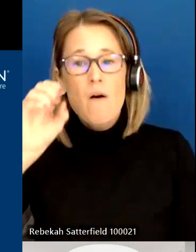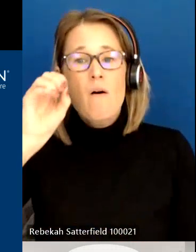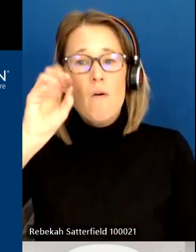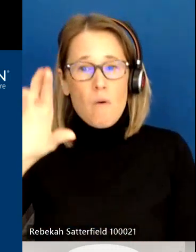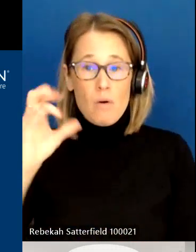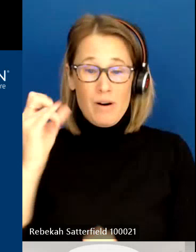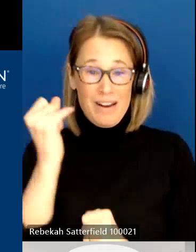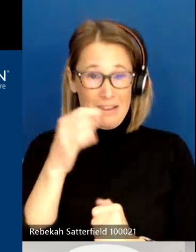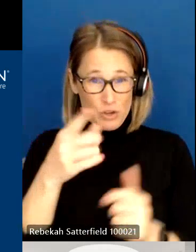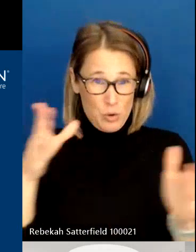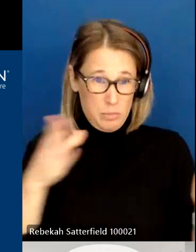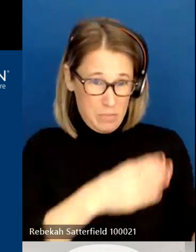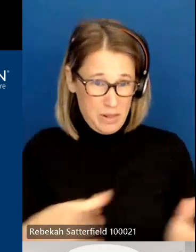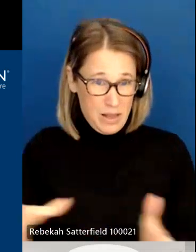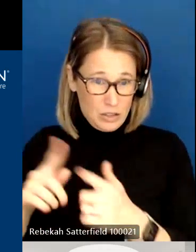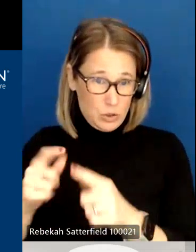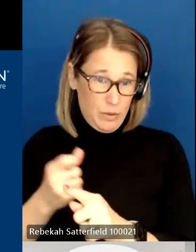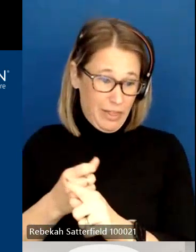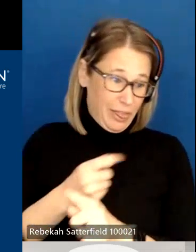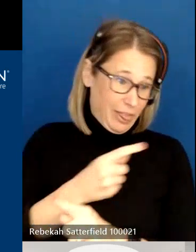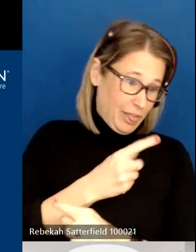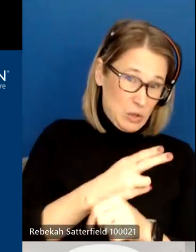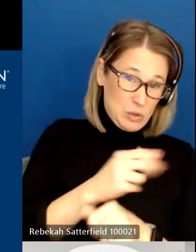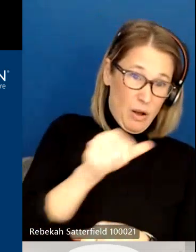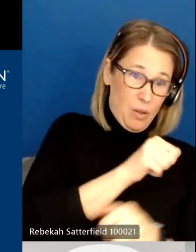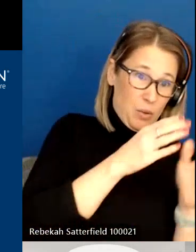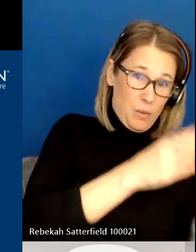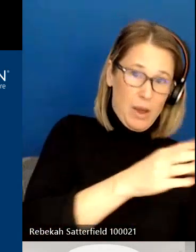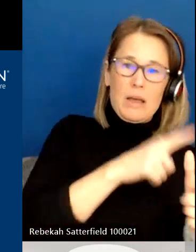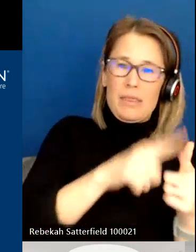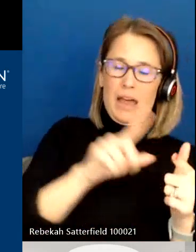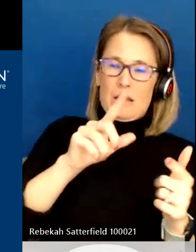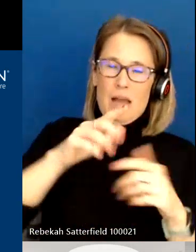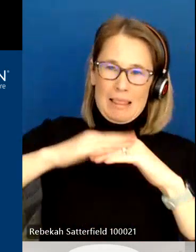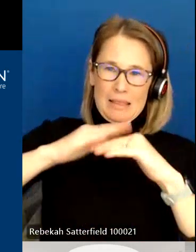to deviate from that do so with with complete knowledge and understanding of the risk so if